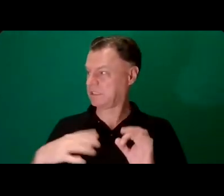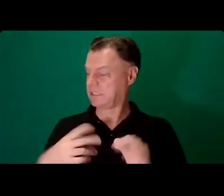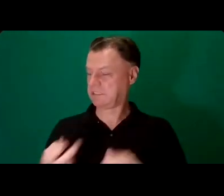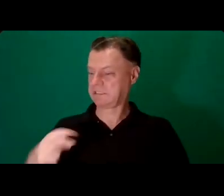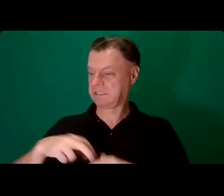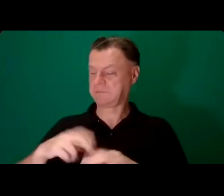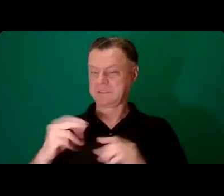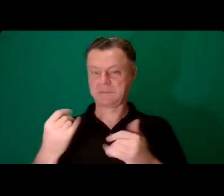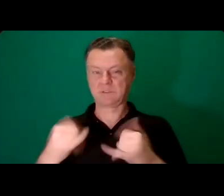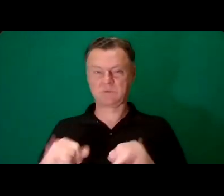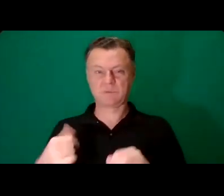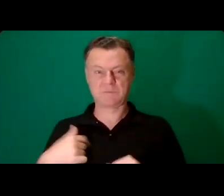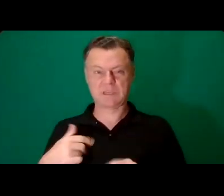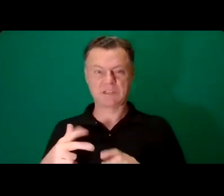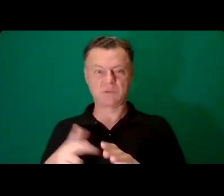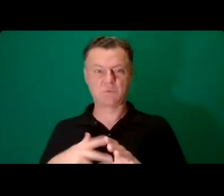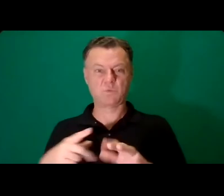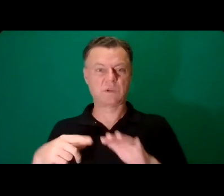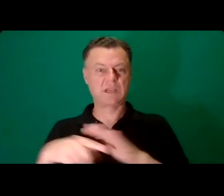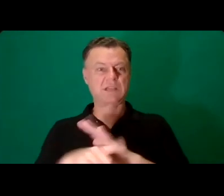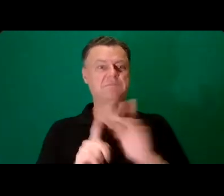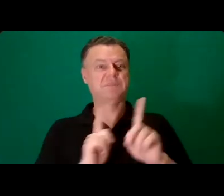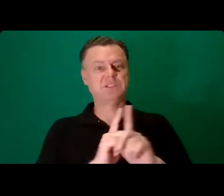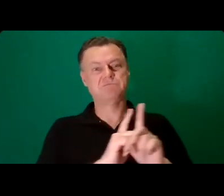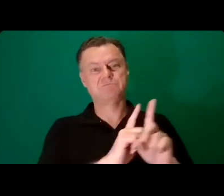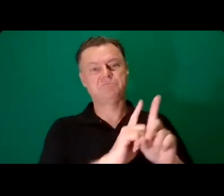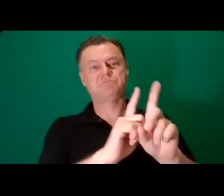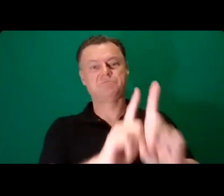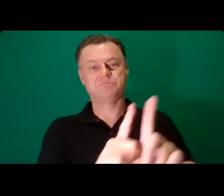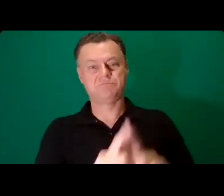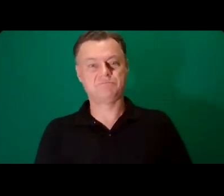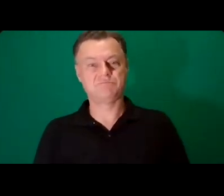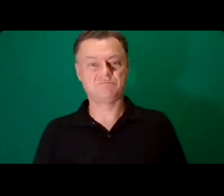obviously something wrong with me." And we'd go to this other room in